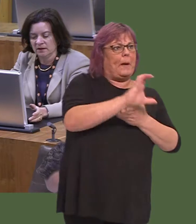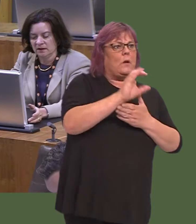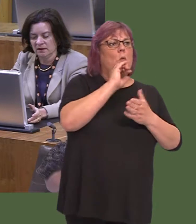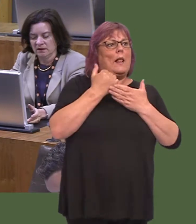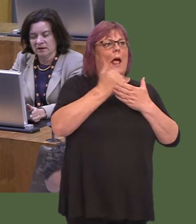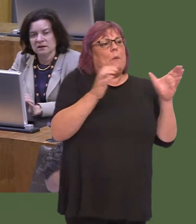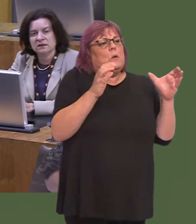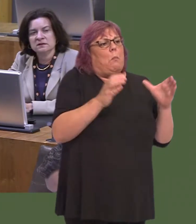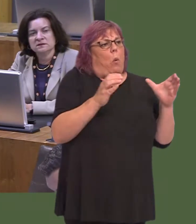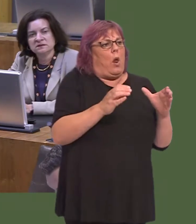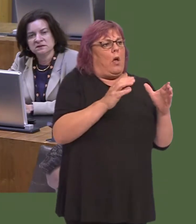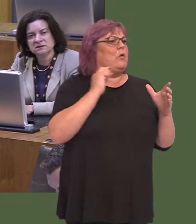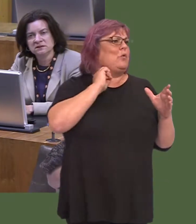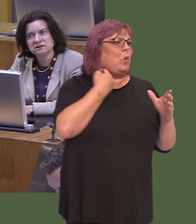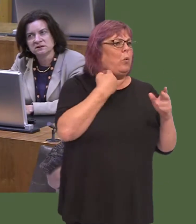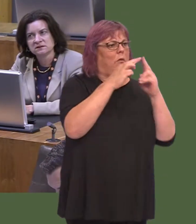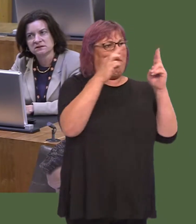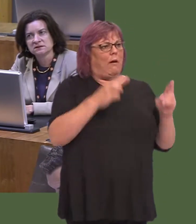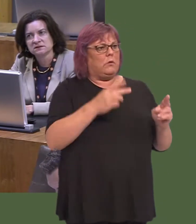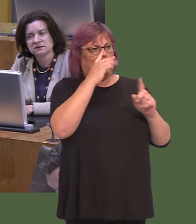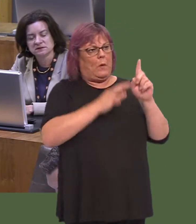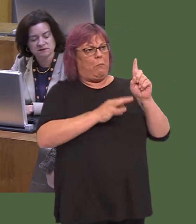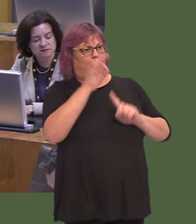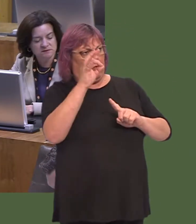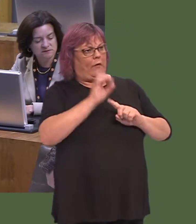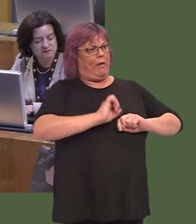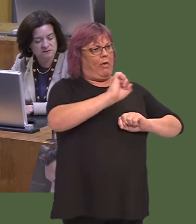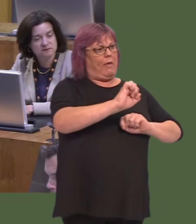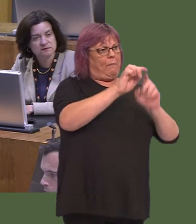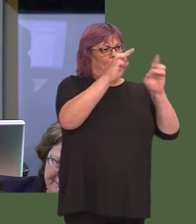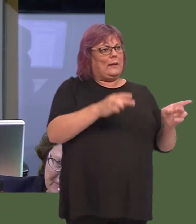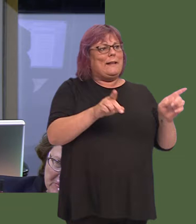and medium-sized slaughterhouses to improve their facilities, including the installation of CCTV.